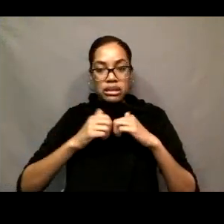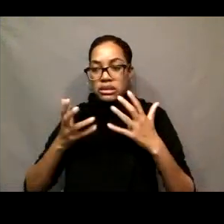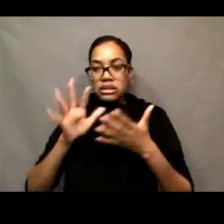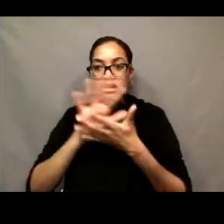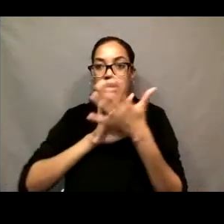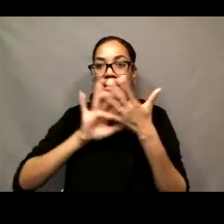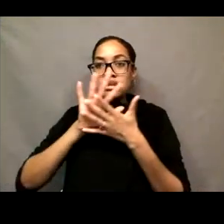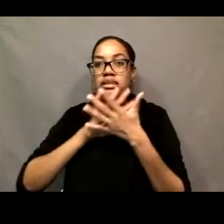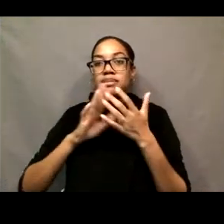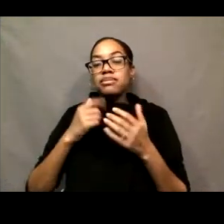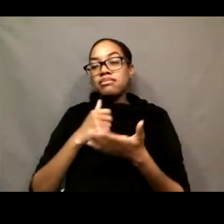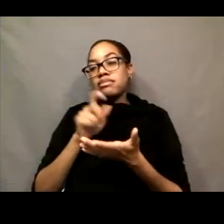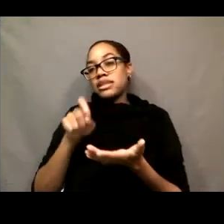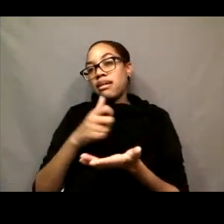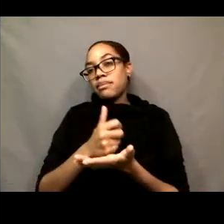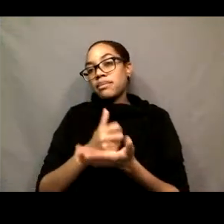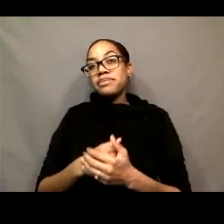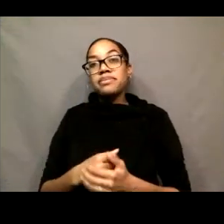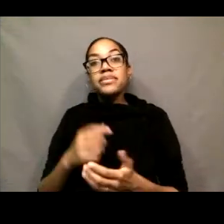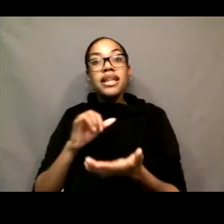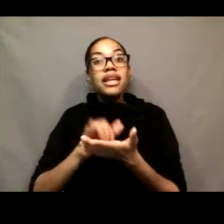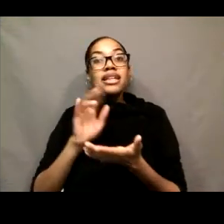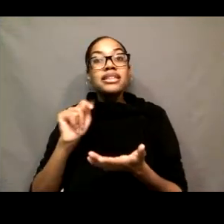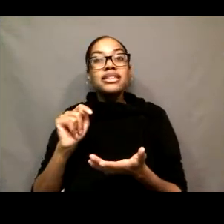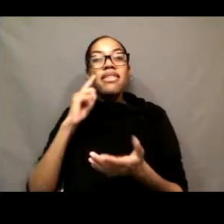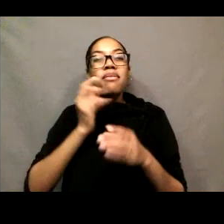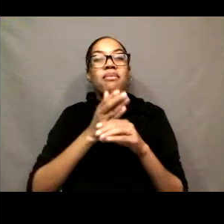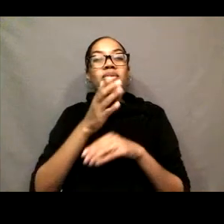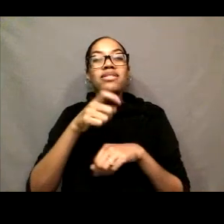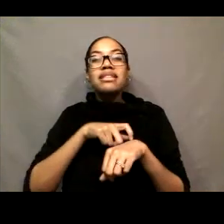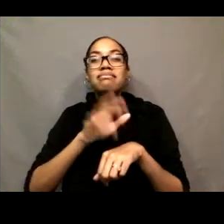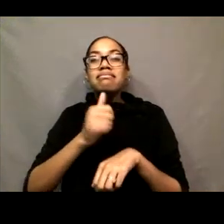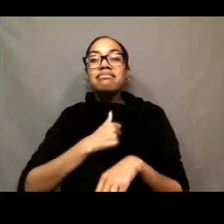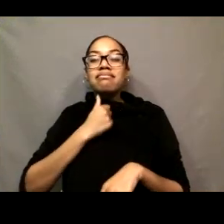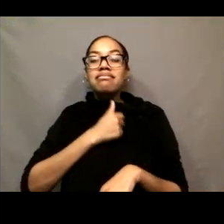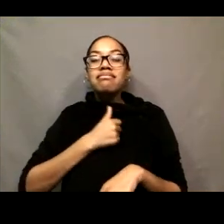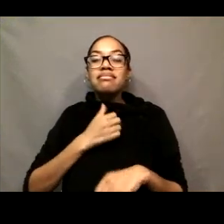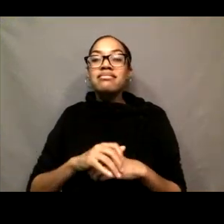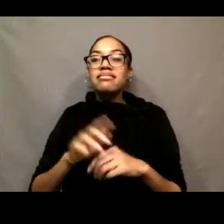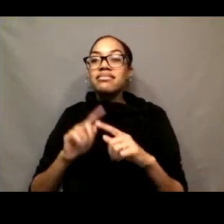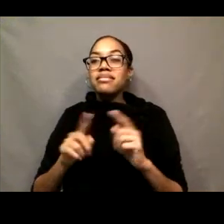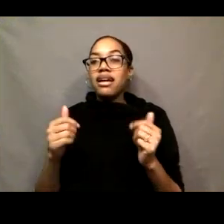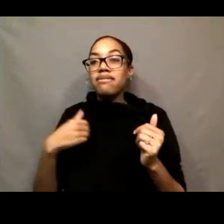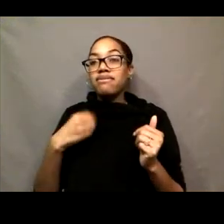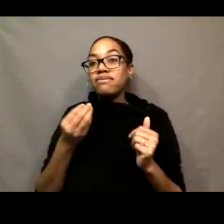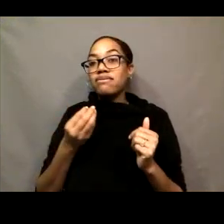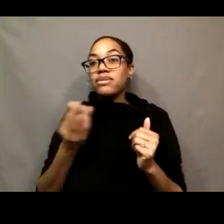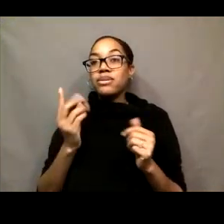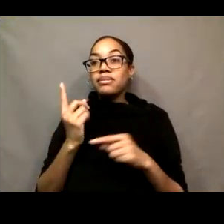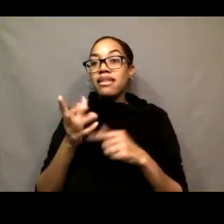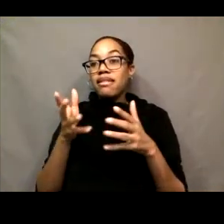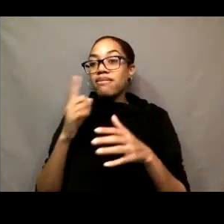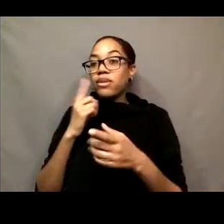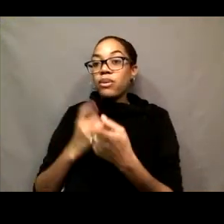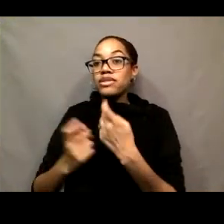So I think that's all I have. I'm sorry I think I went a little over time and hopefully I have a few minutes if other people have some questions.